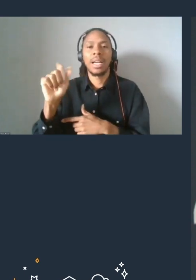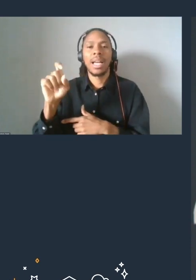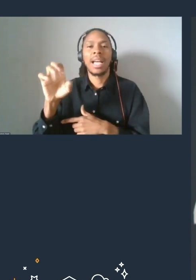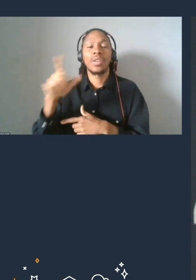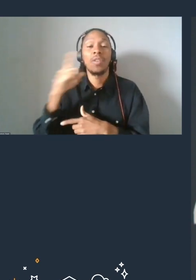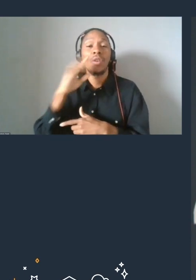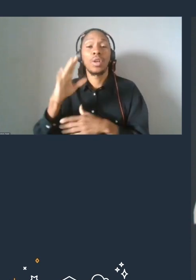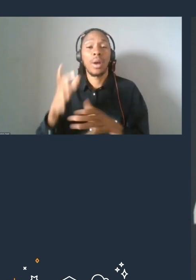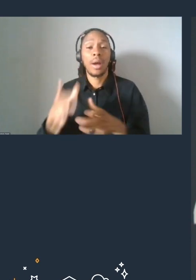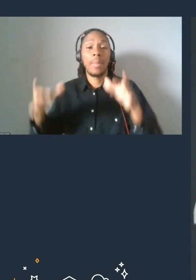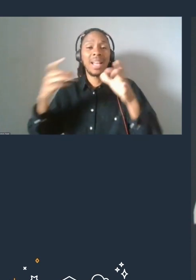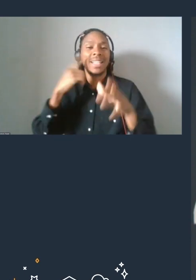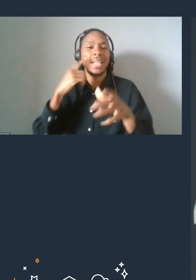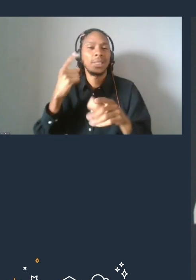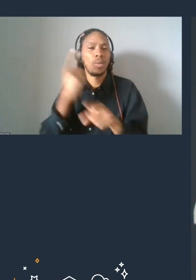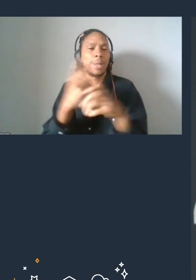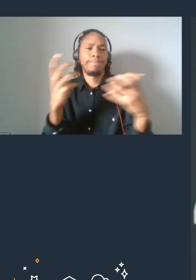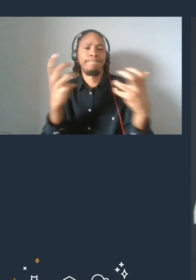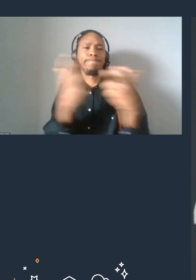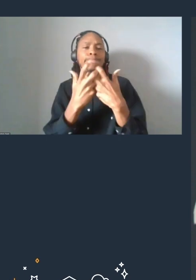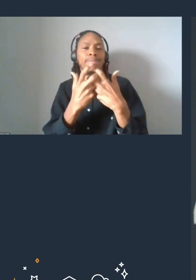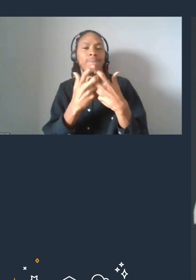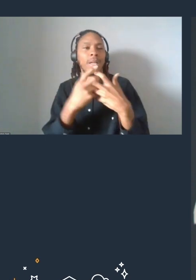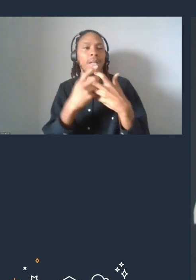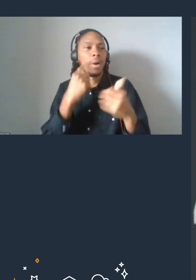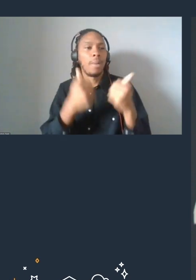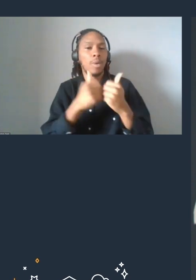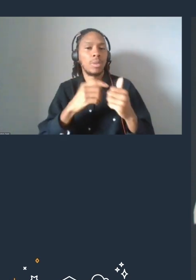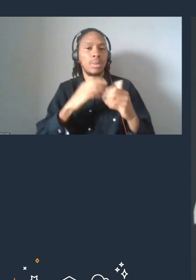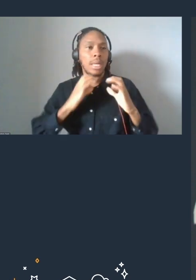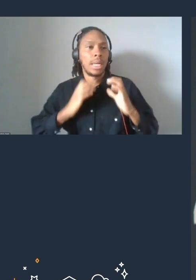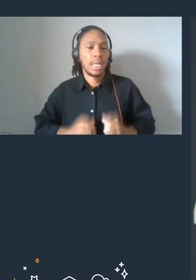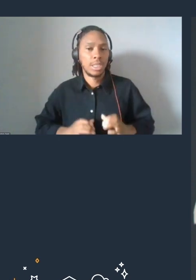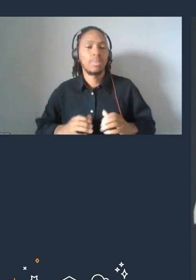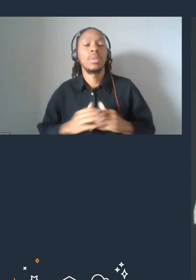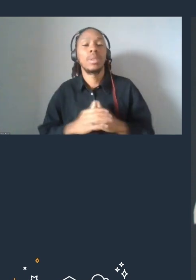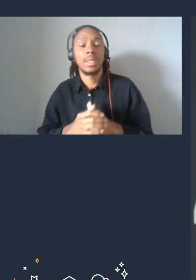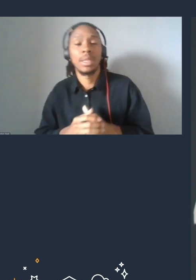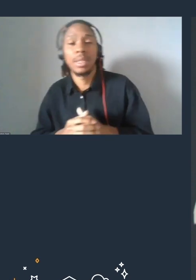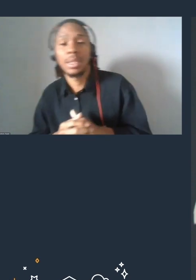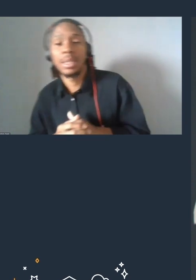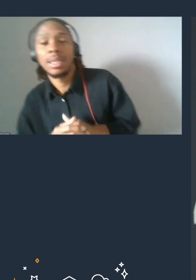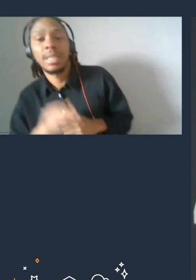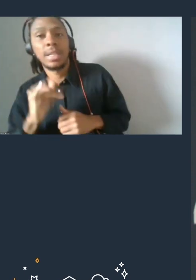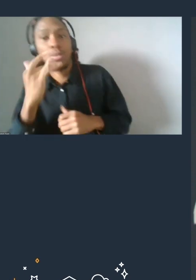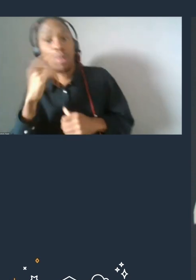for most of our customers and that is the reason why you'll notice in the S3 console,